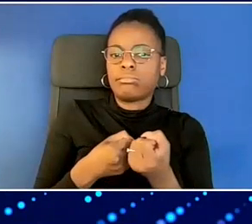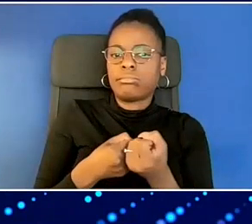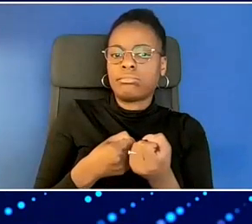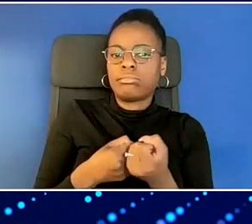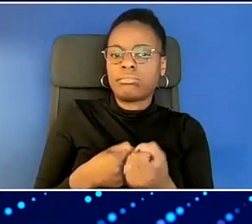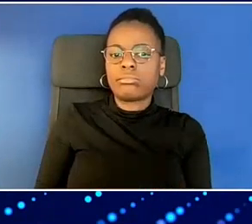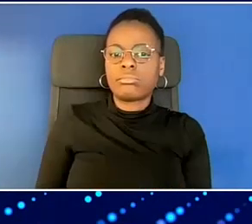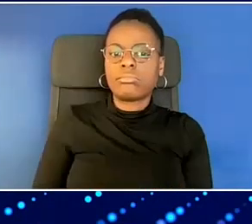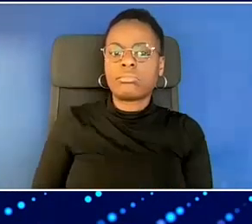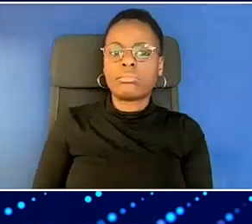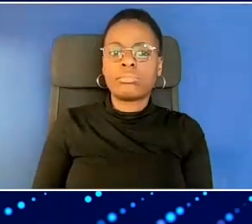Okay. Thank you, Carolyn. Robyn.